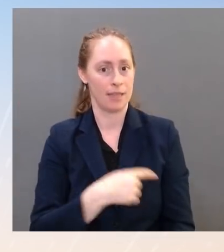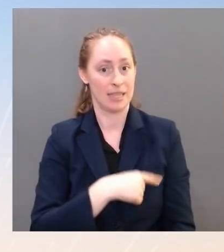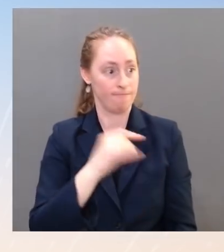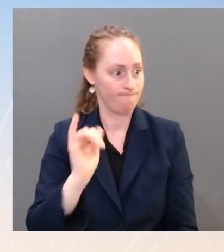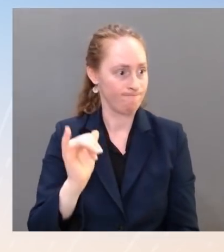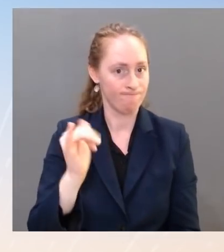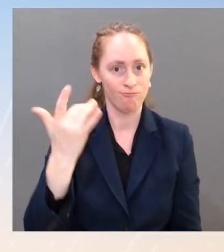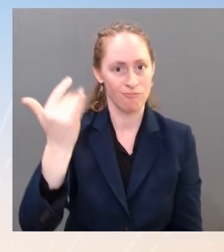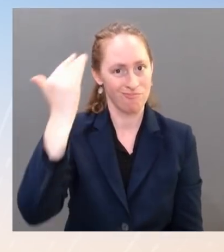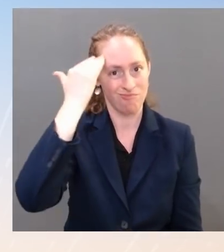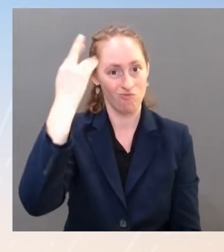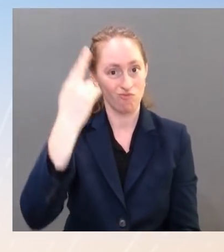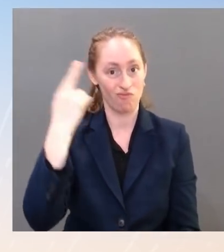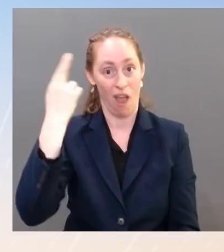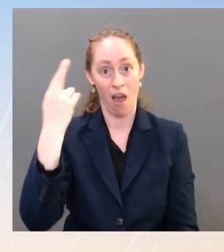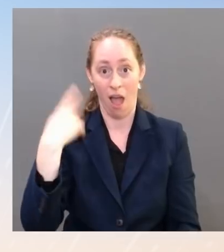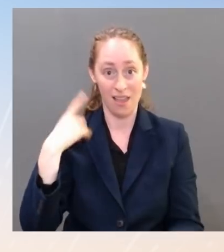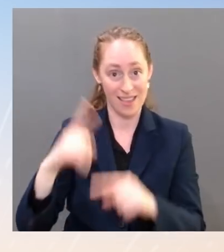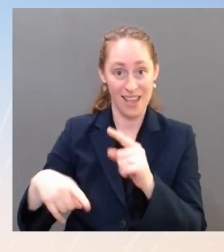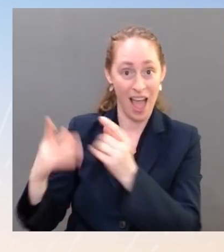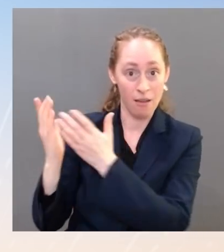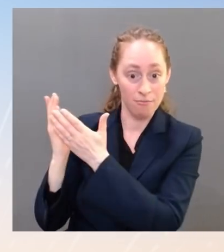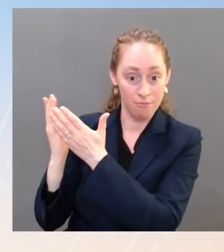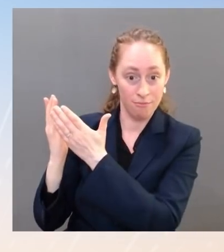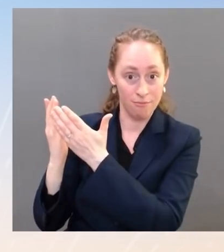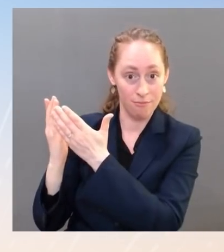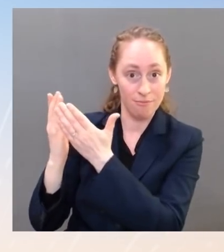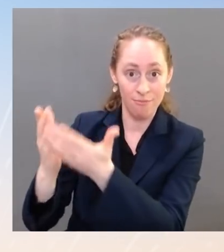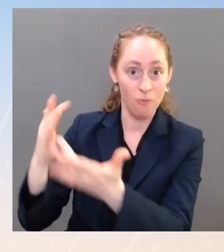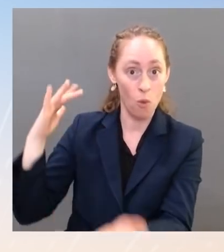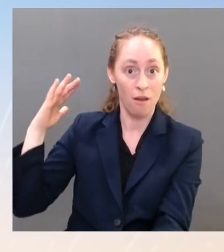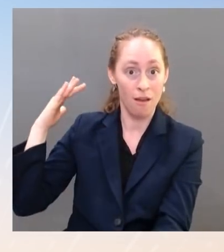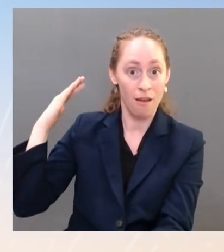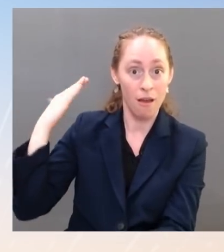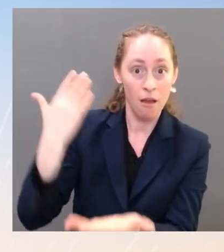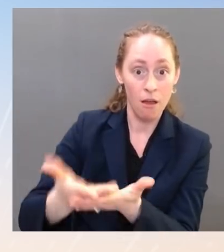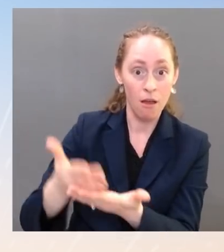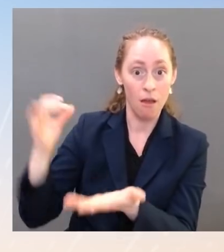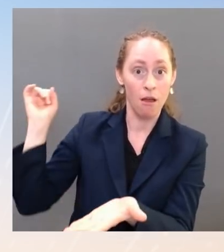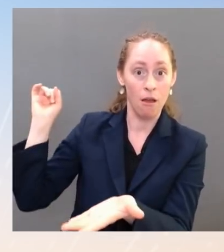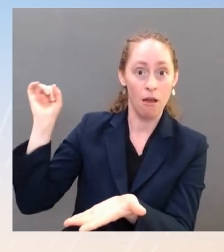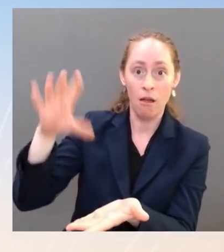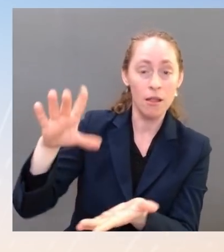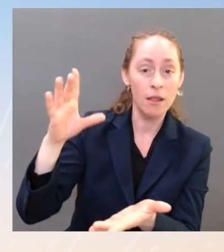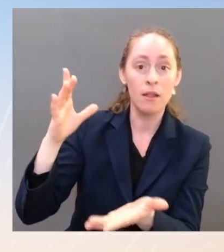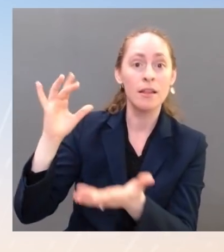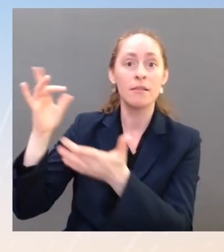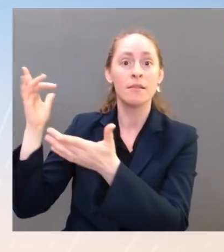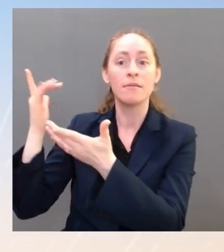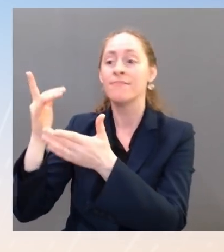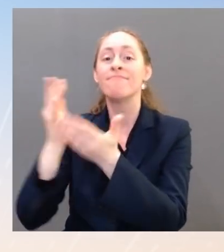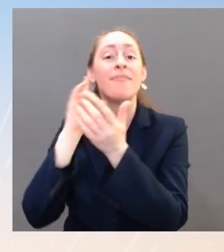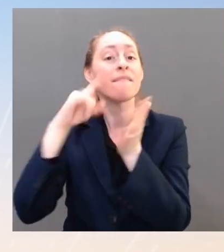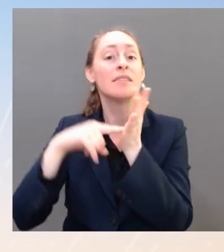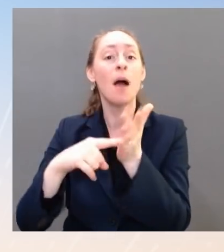onto trucks, onto rail and to stores and to families homes, what we see is supply chains